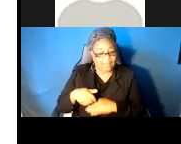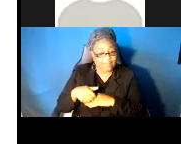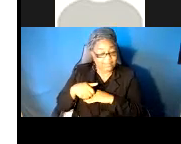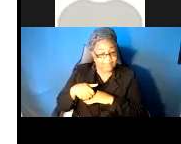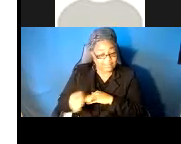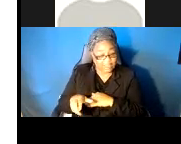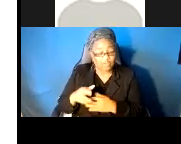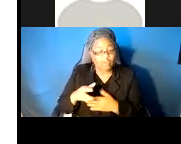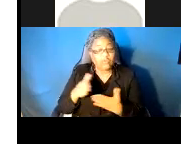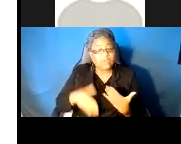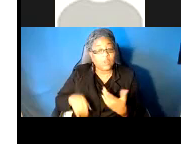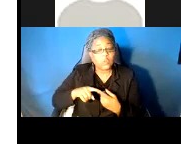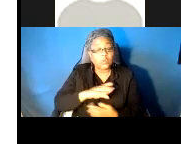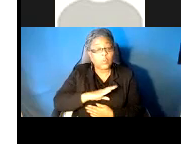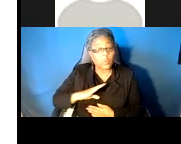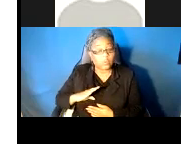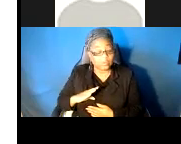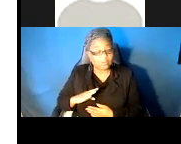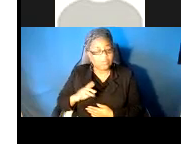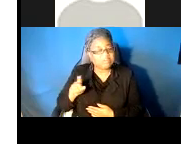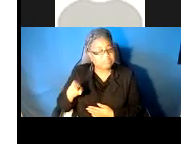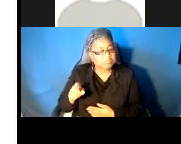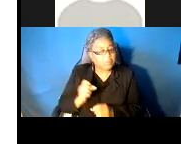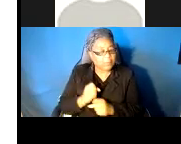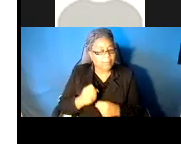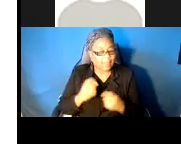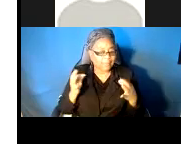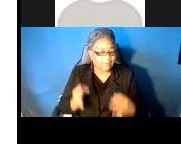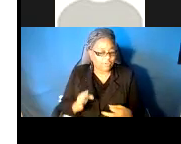who will in turn make a decision about the funding results.